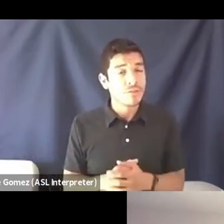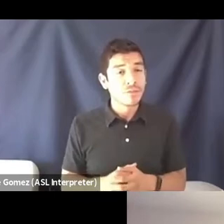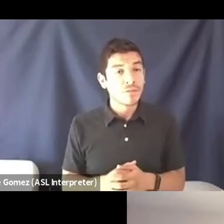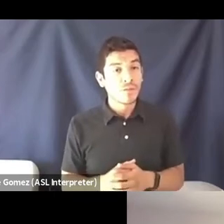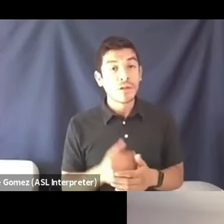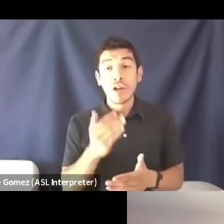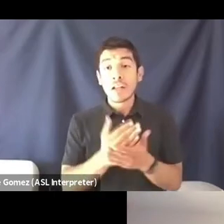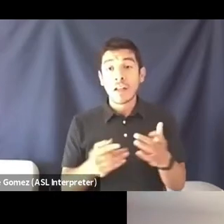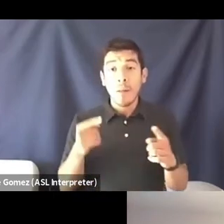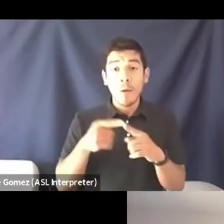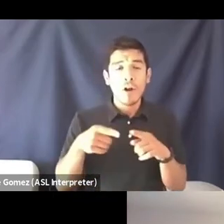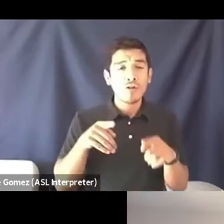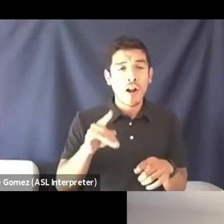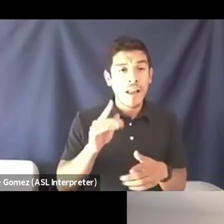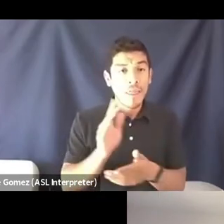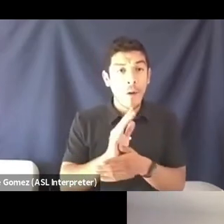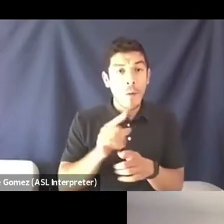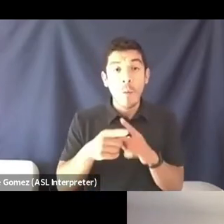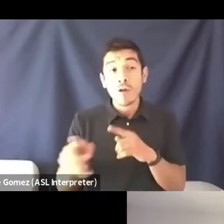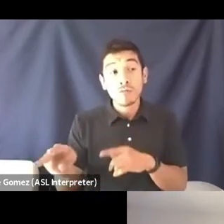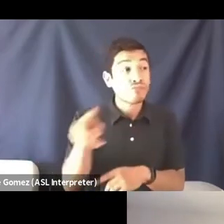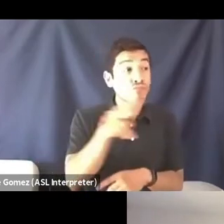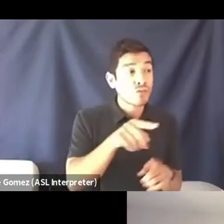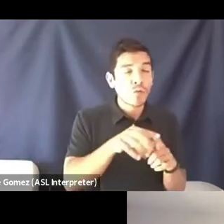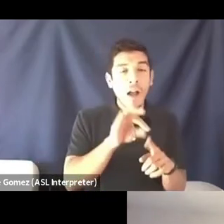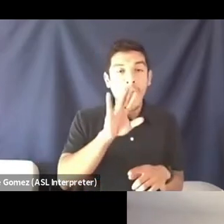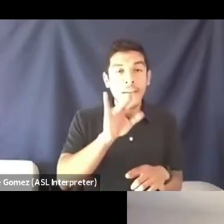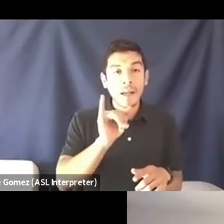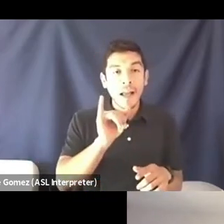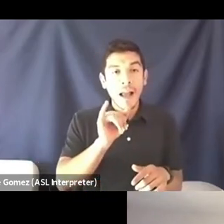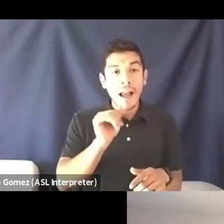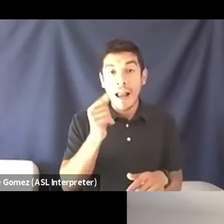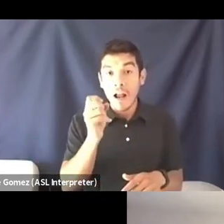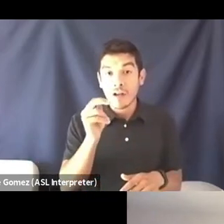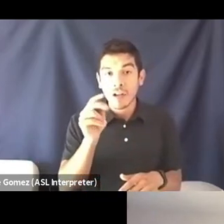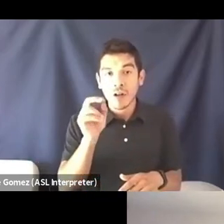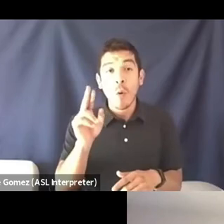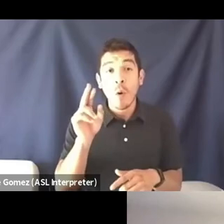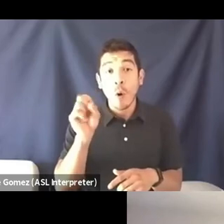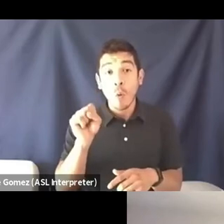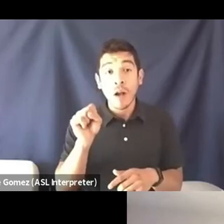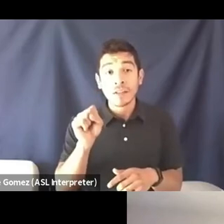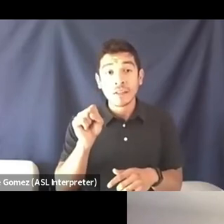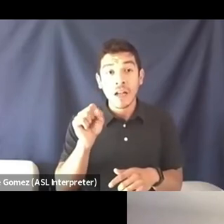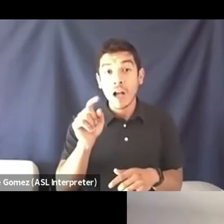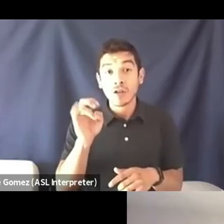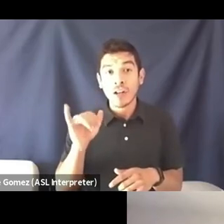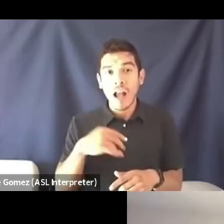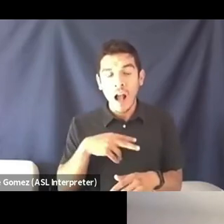when you cut to an FBI agent or a US attorney or a prosecutor. I was like, oh right I'm watching a movie